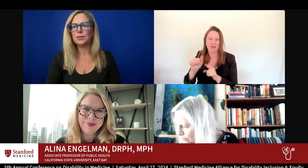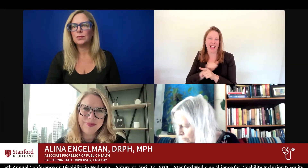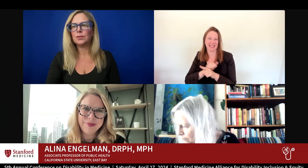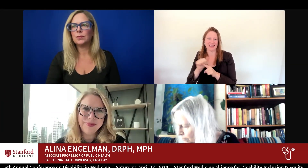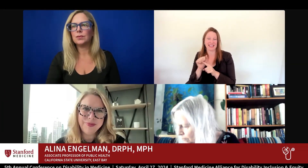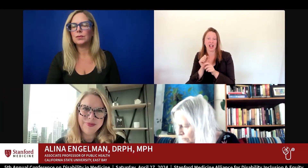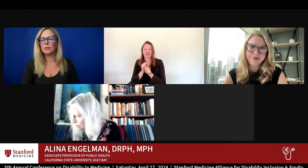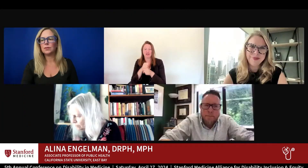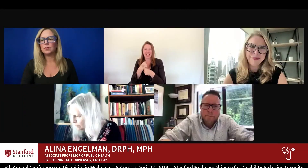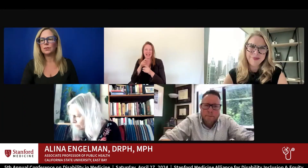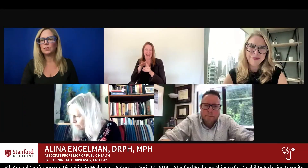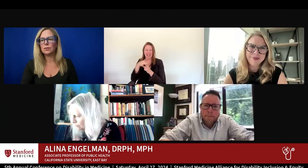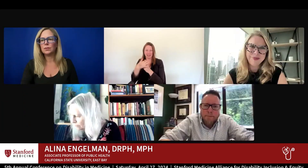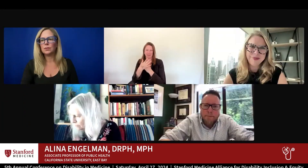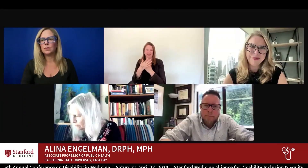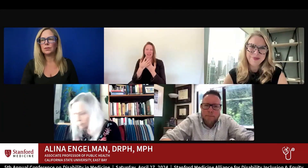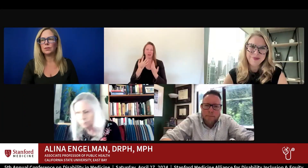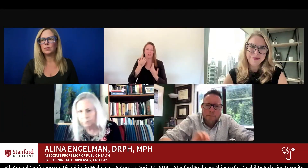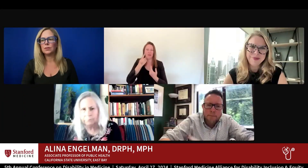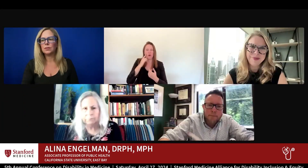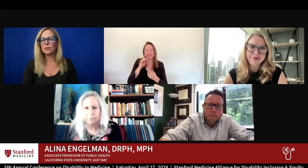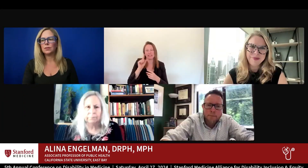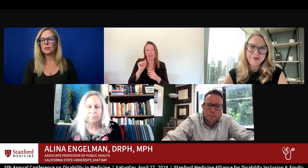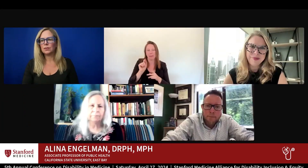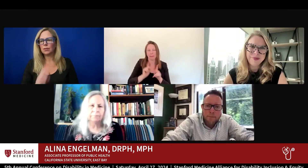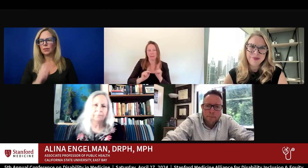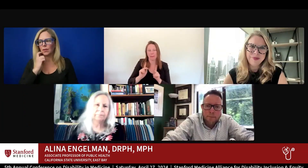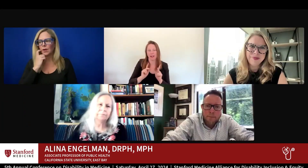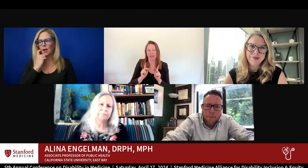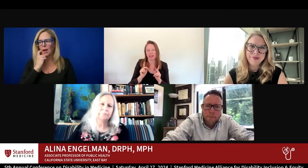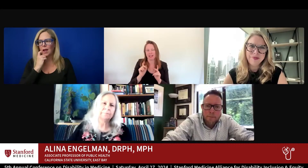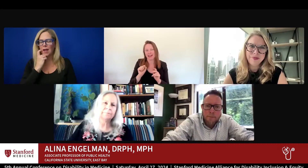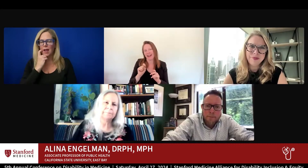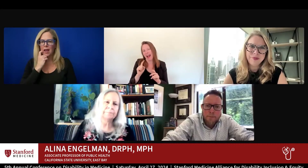including supportive practices, inclusive policies, to create an atmosphere in which